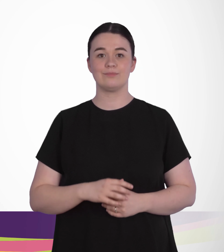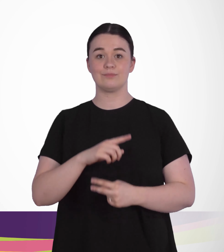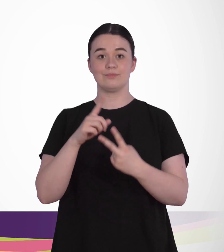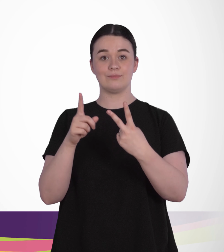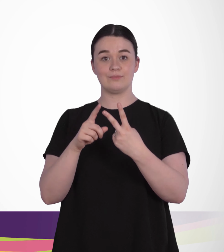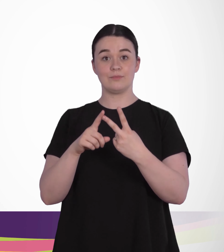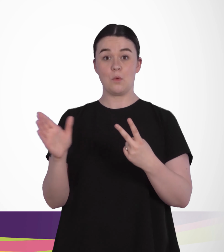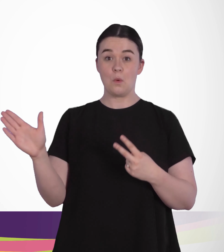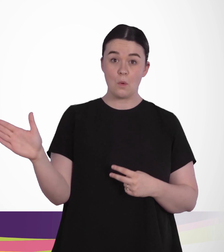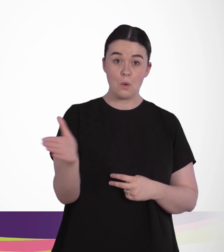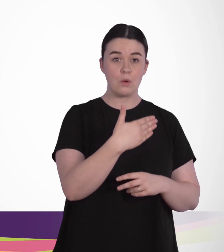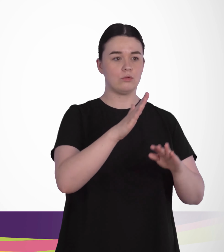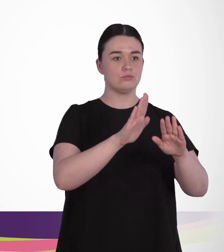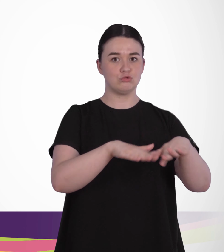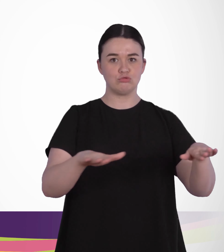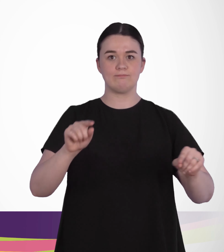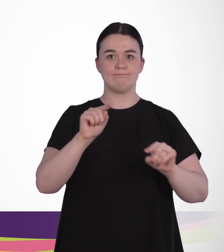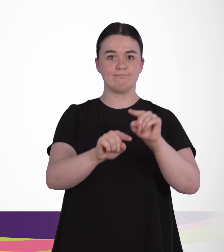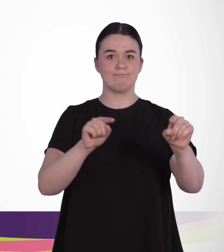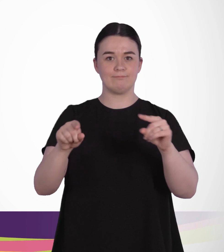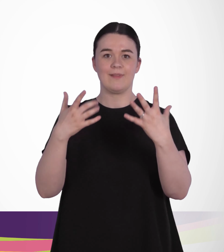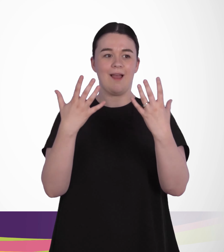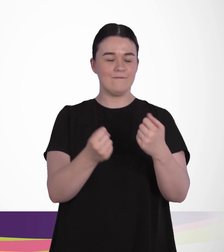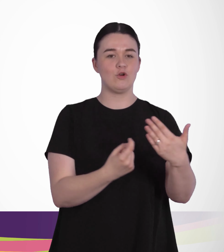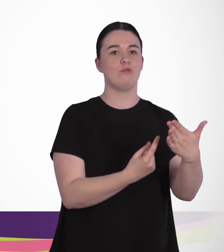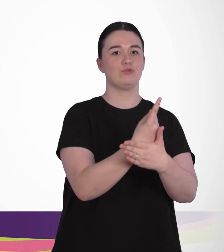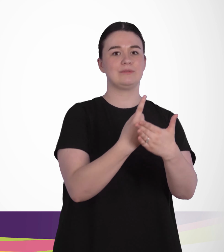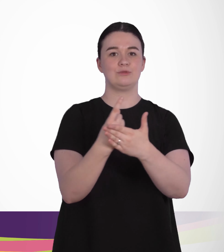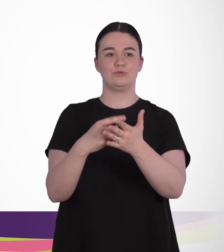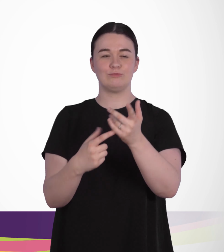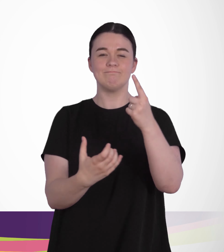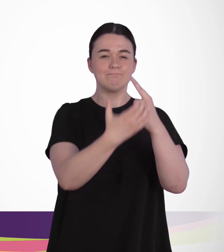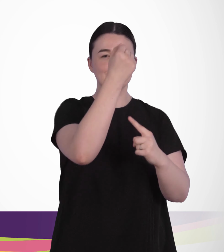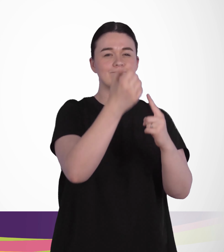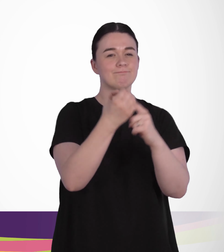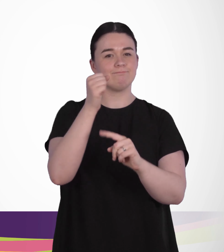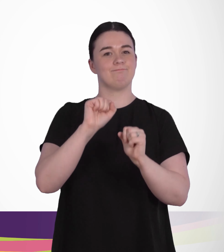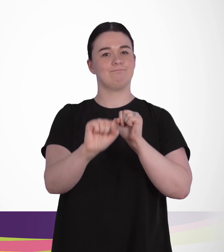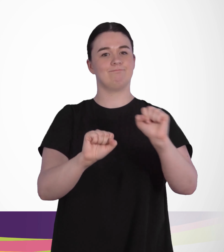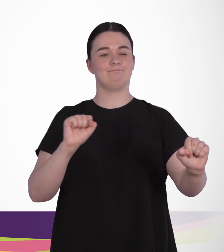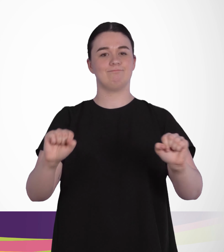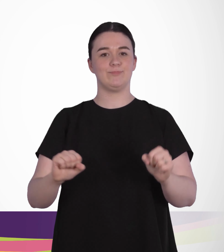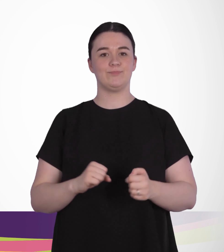• All children have the opportunity to reach their potential.